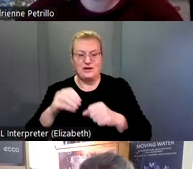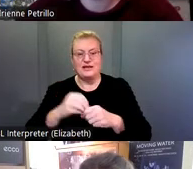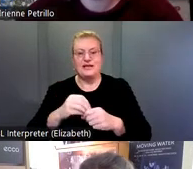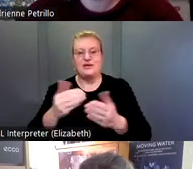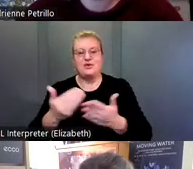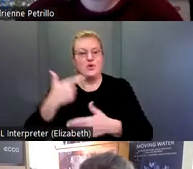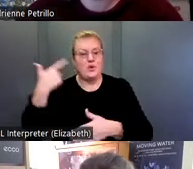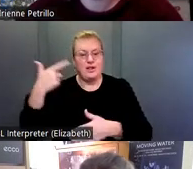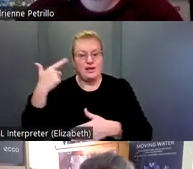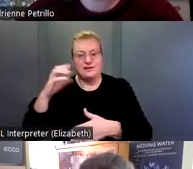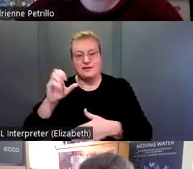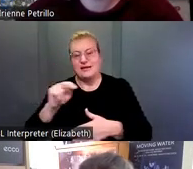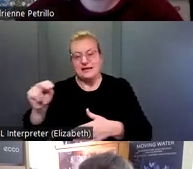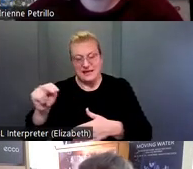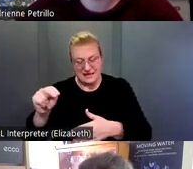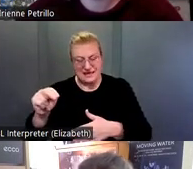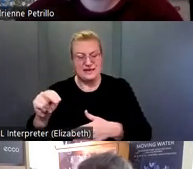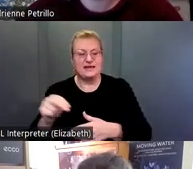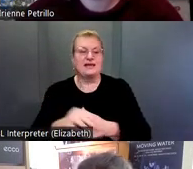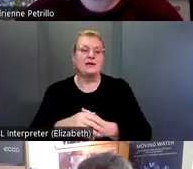I use he/him pronouns.